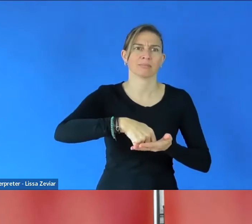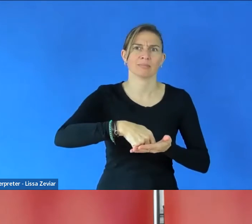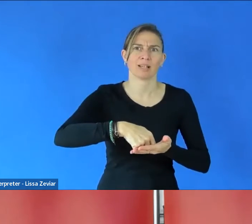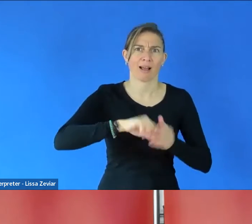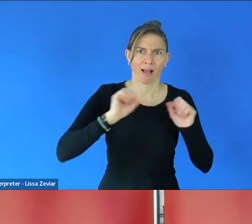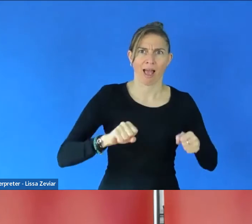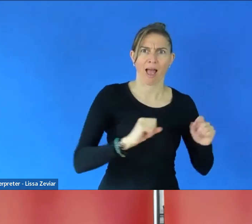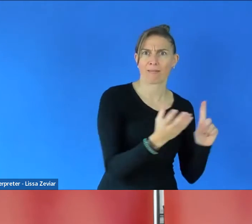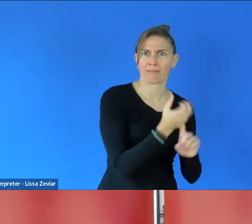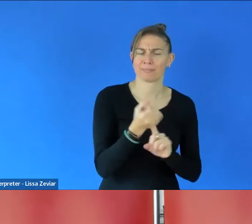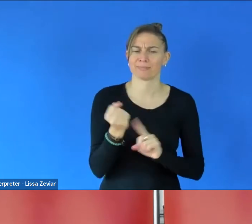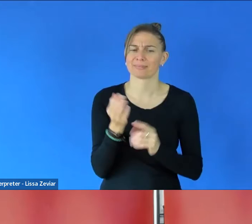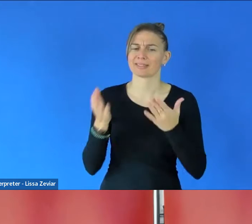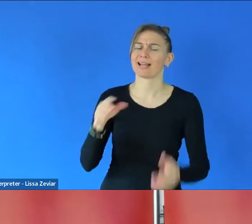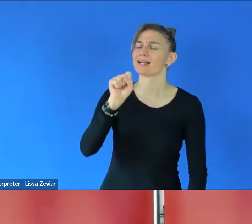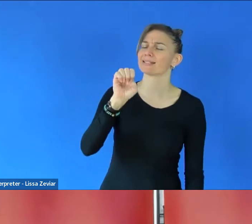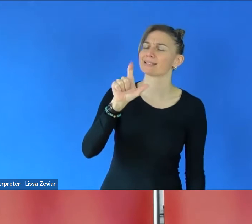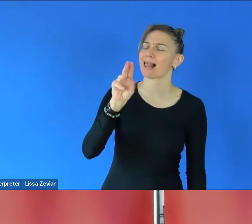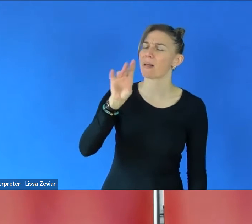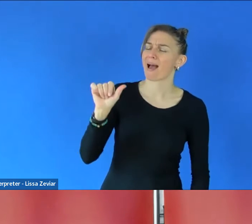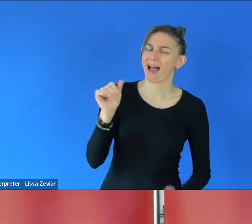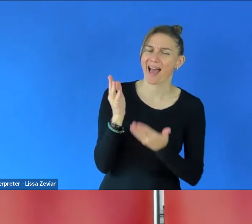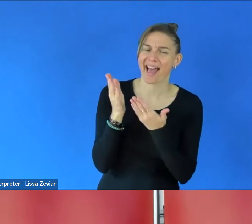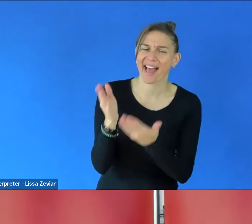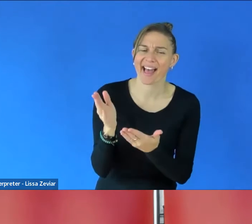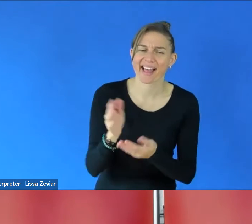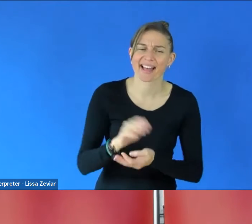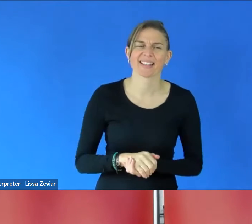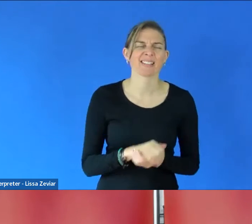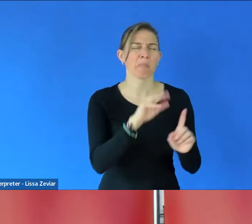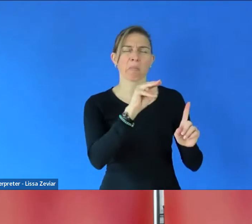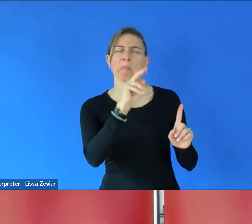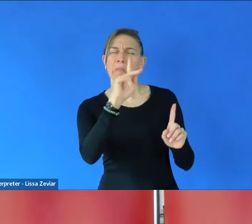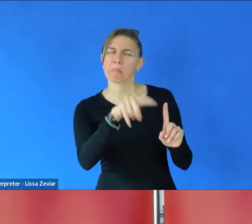Salma, Mike referred to the achievements that need to be overcome